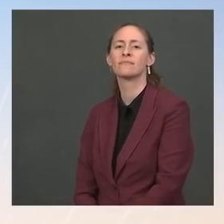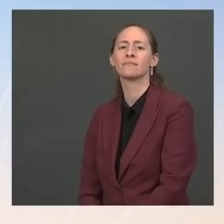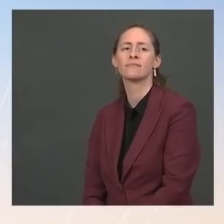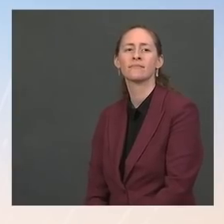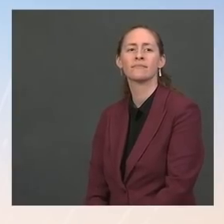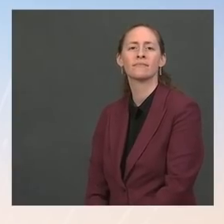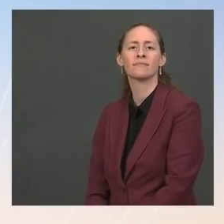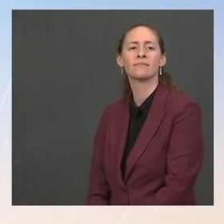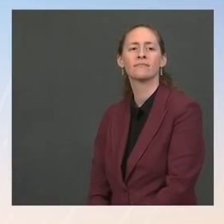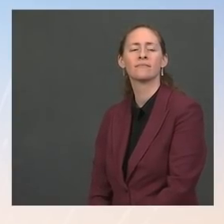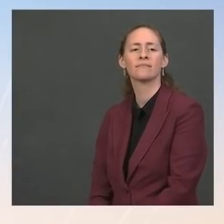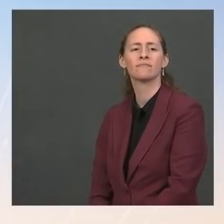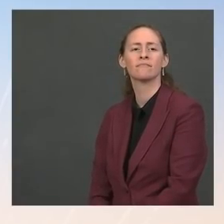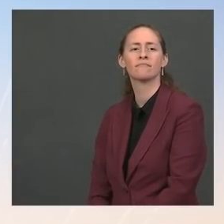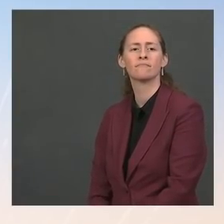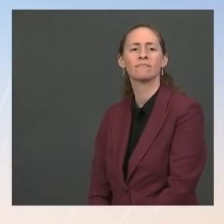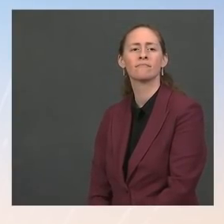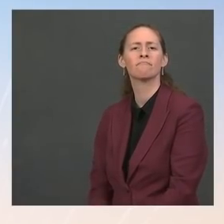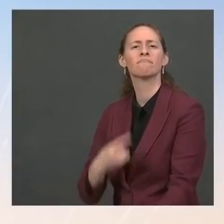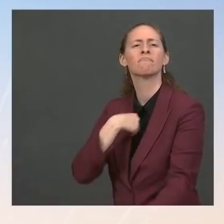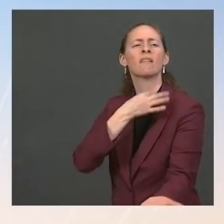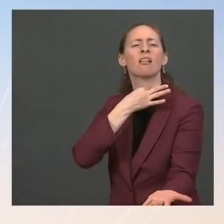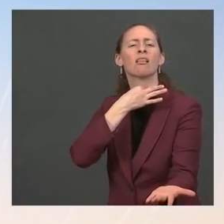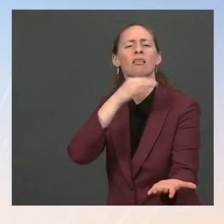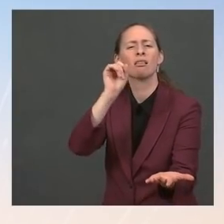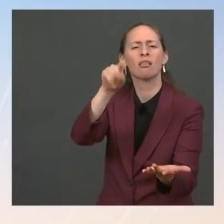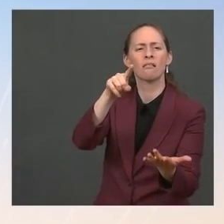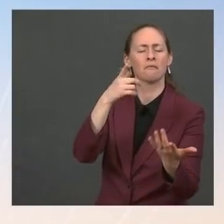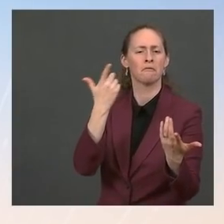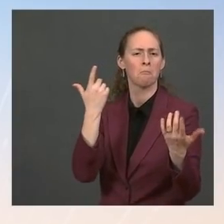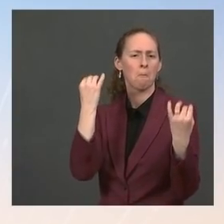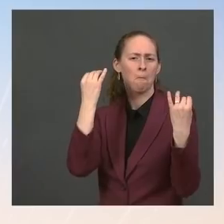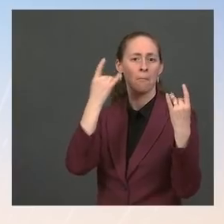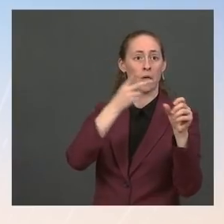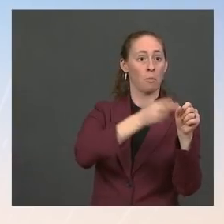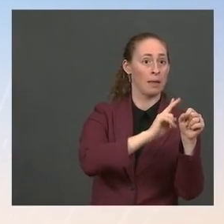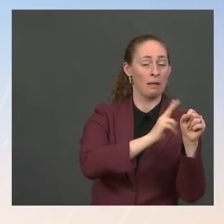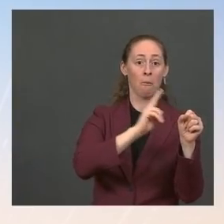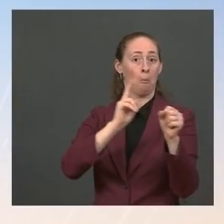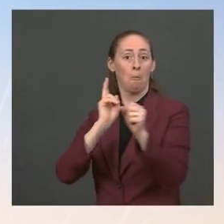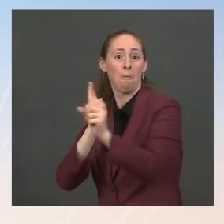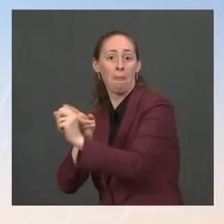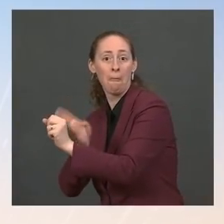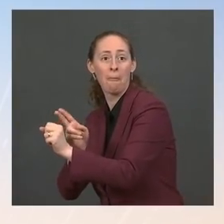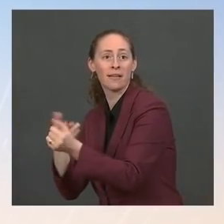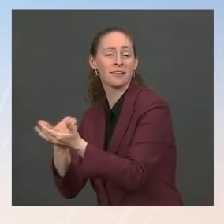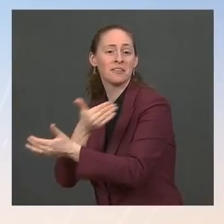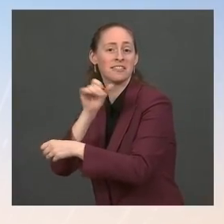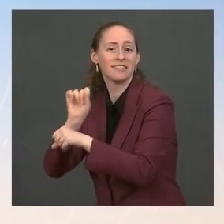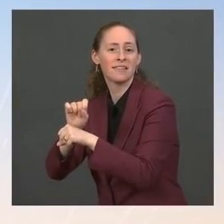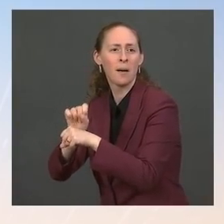need to create more competitive packages, that it's a good thing people have more choices. Is that your way of saying that the White House